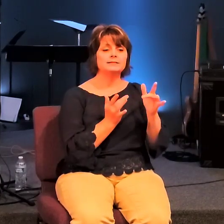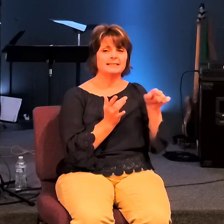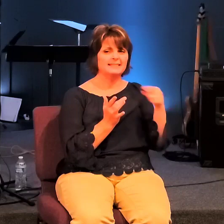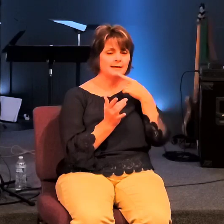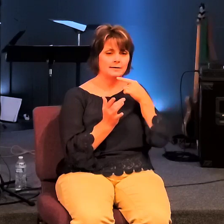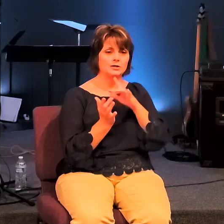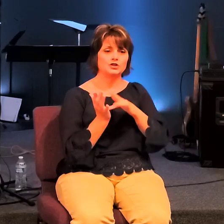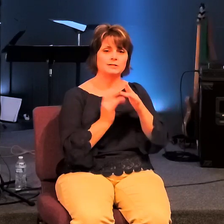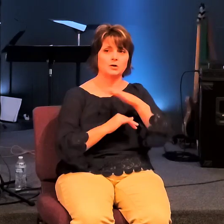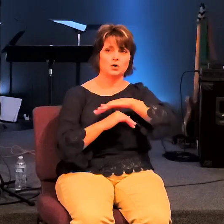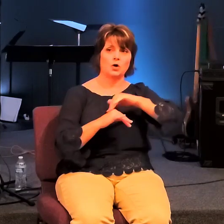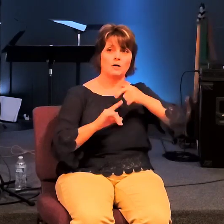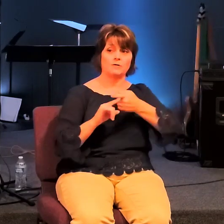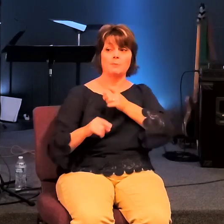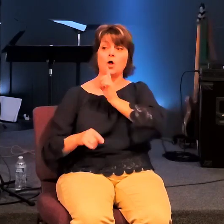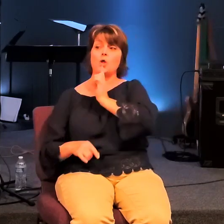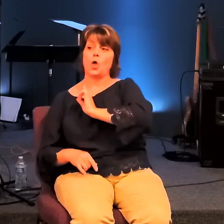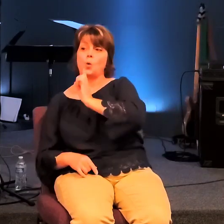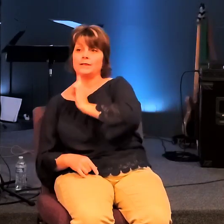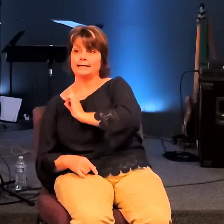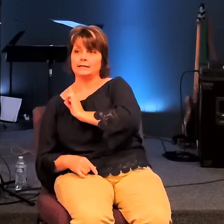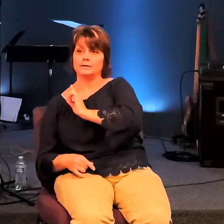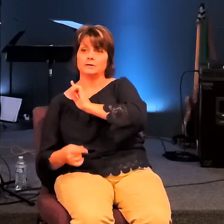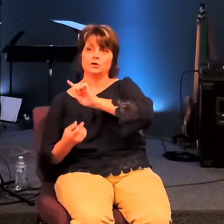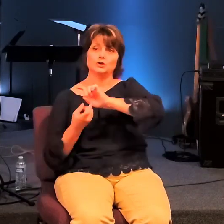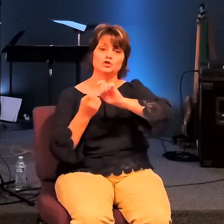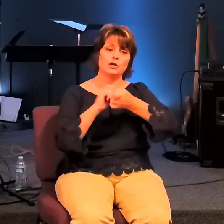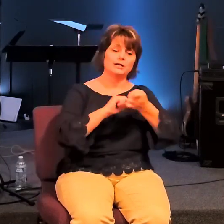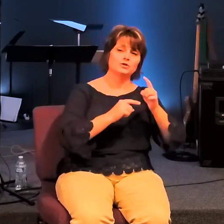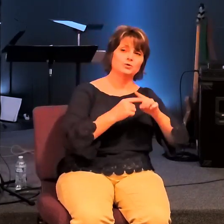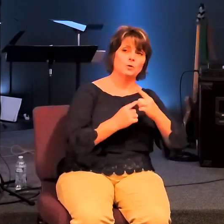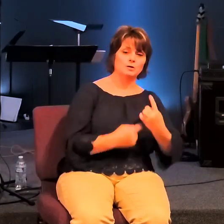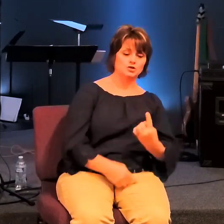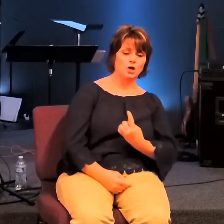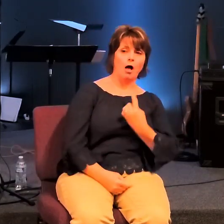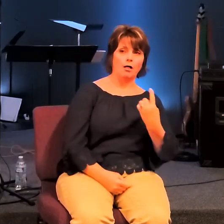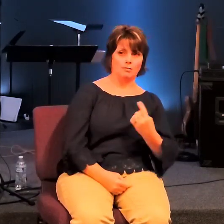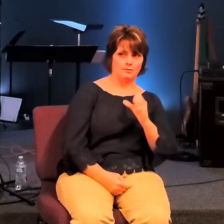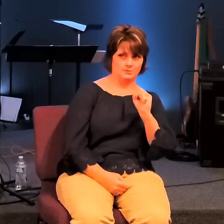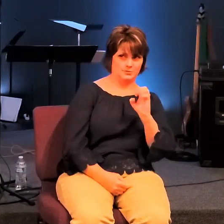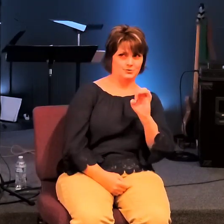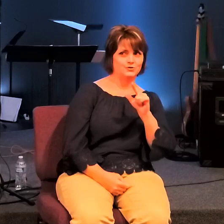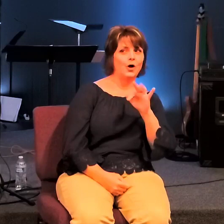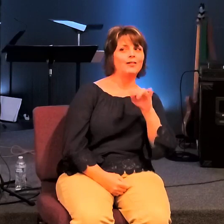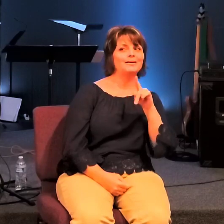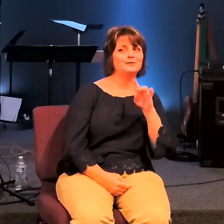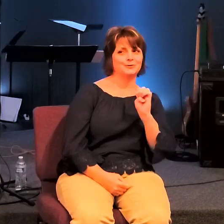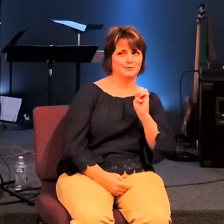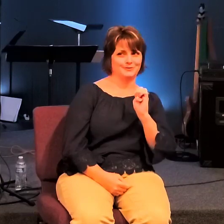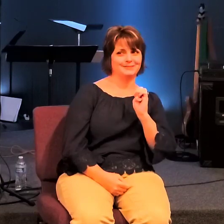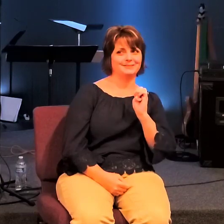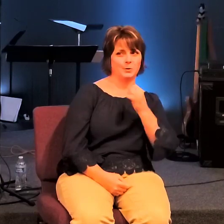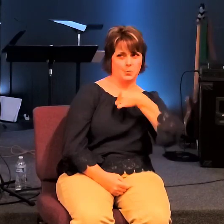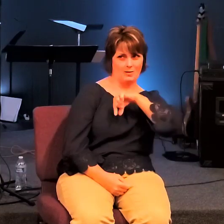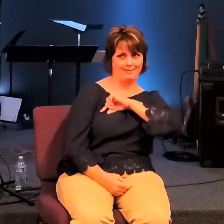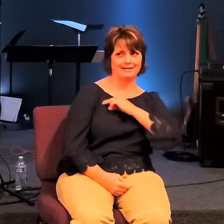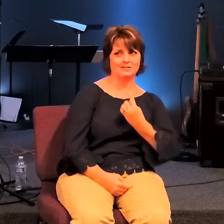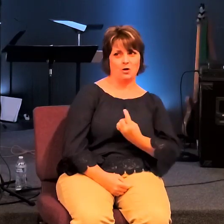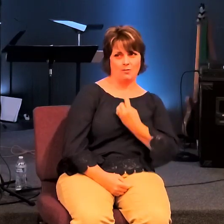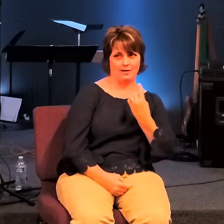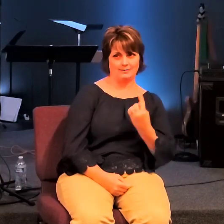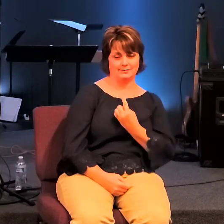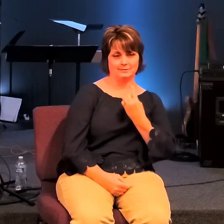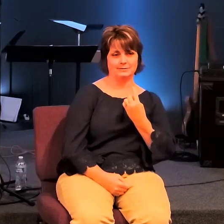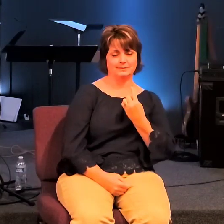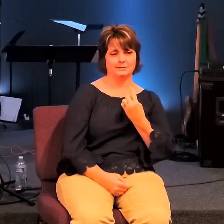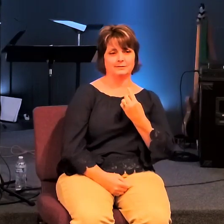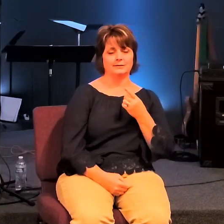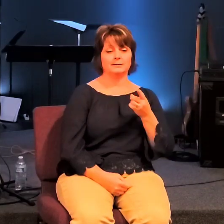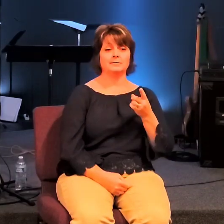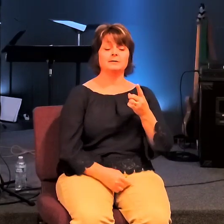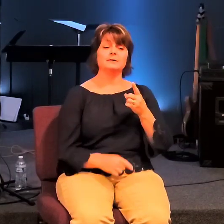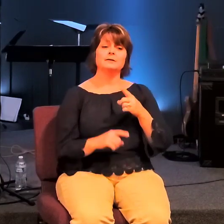in our fear of being alone drives us to noise into crowds but loneliness and clatter are